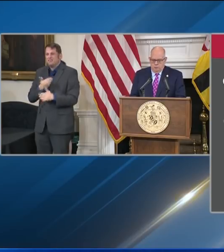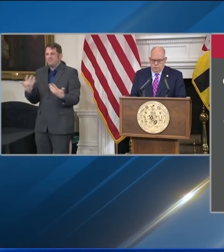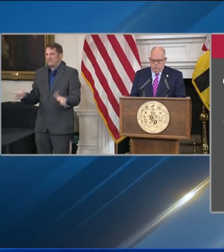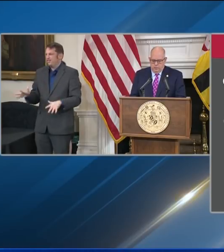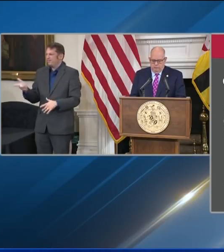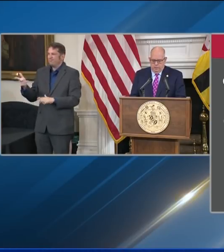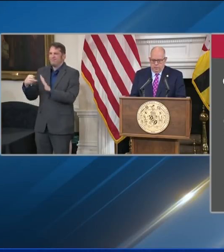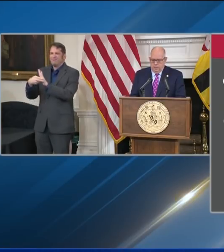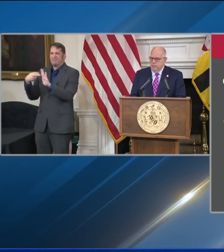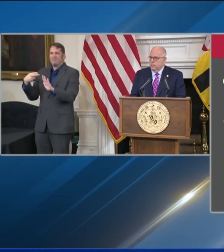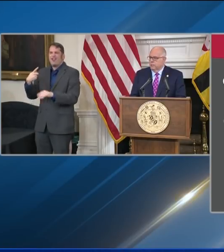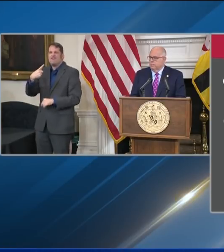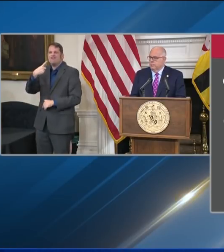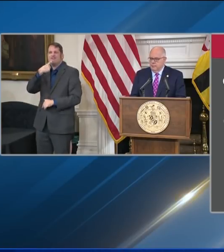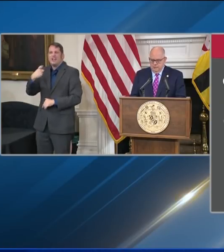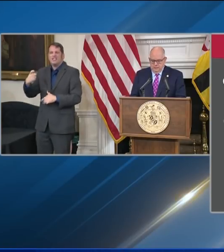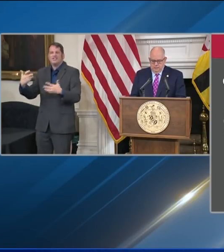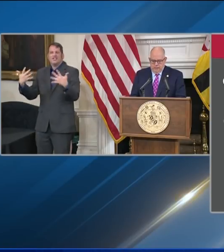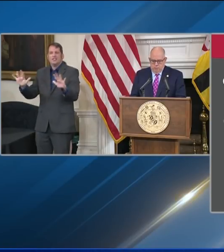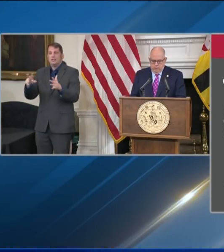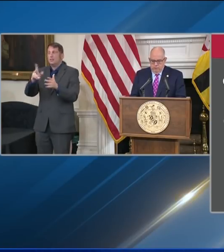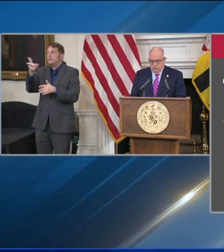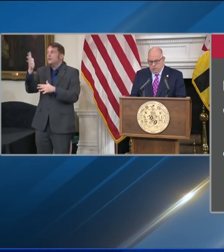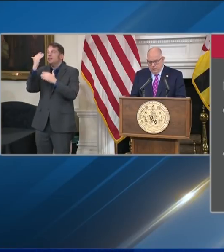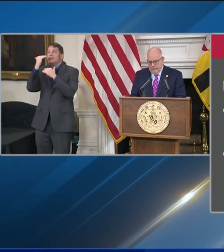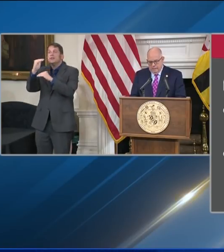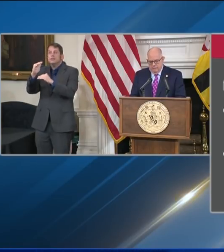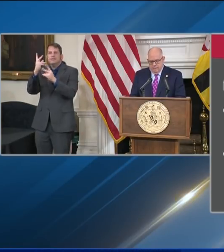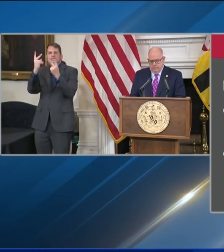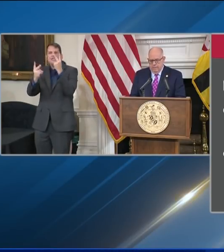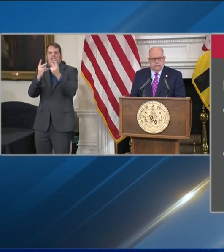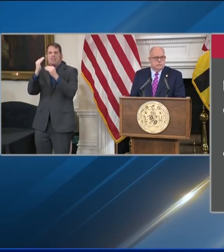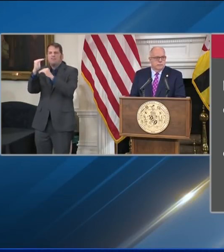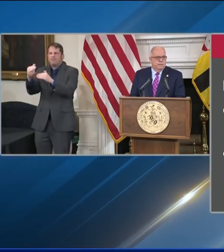MANY OF THE STATE’S HOSPITALS HAVE MOVED TO STATUS RED.